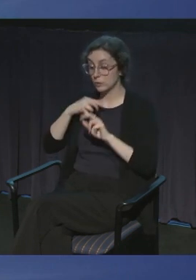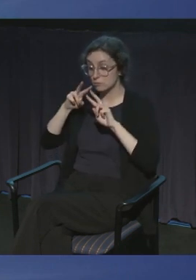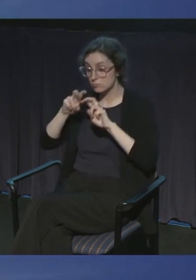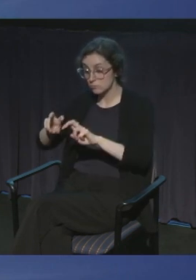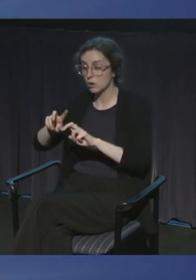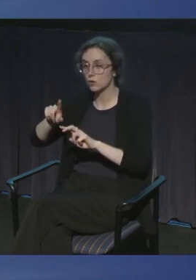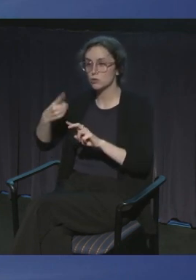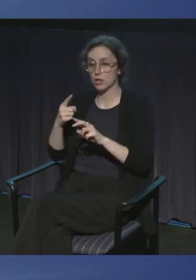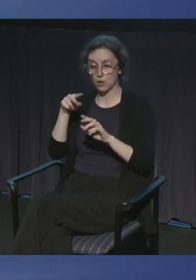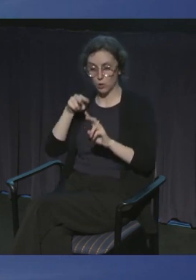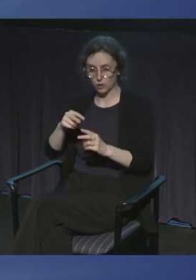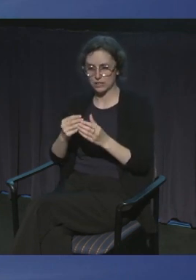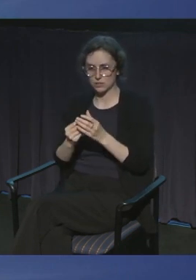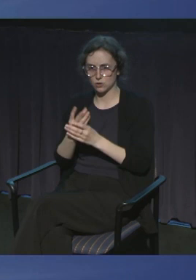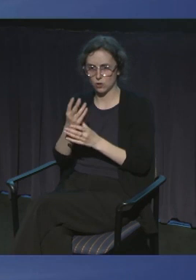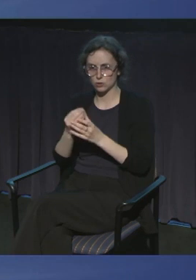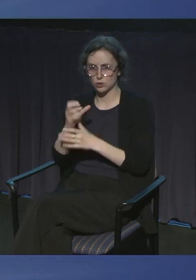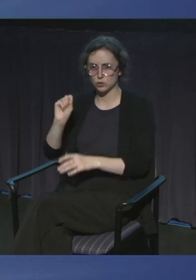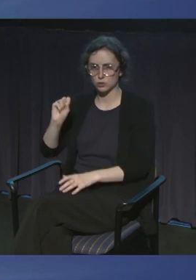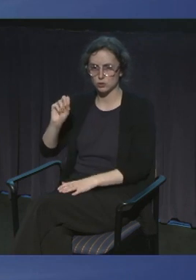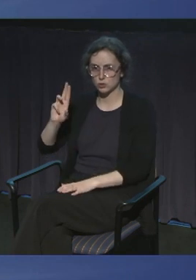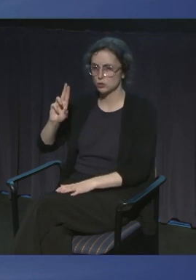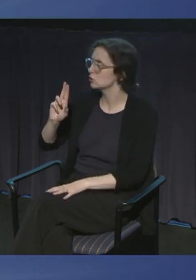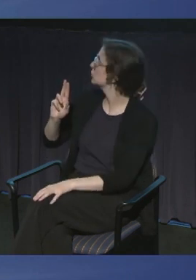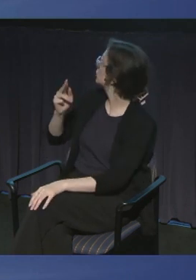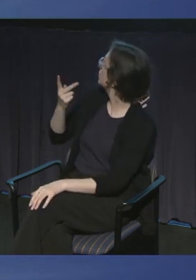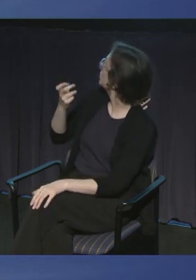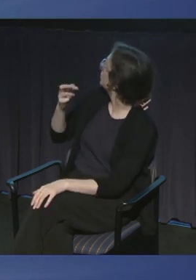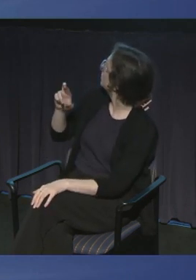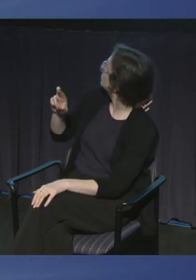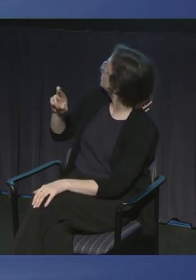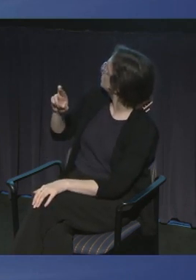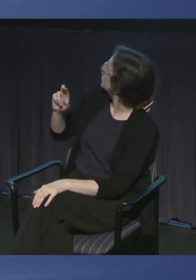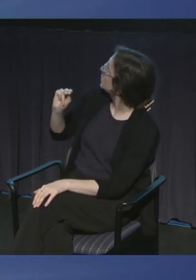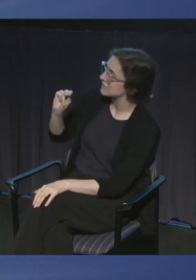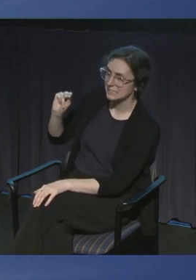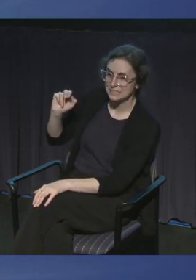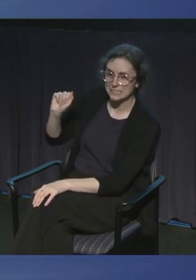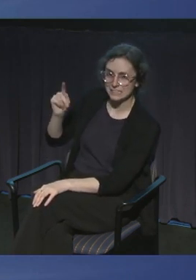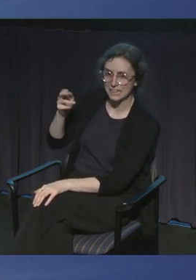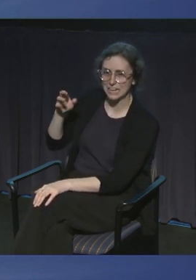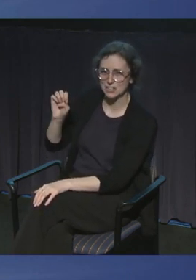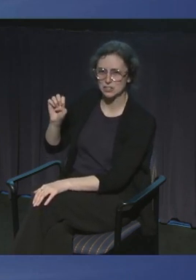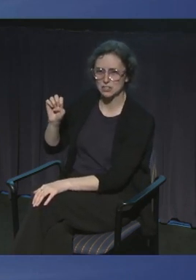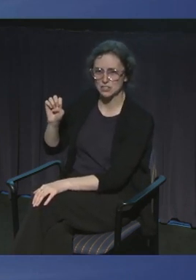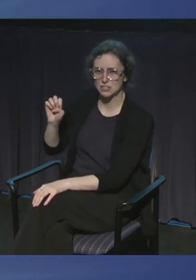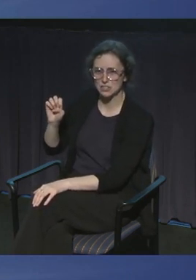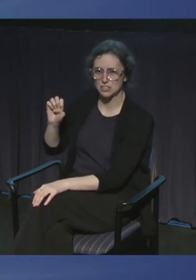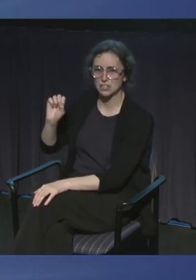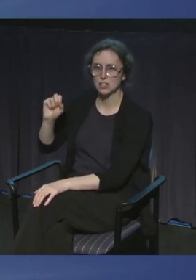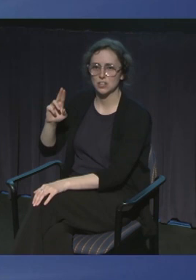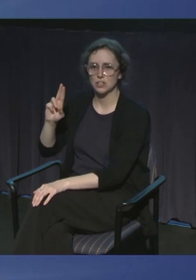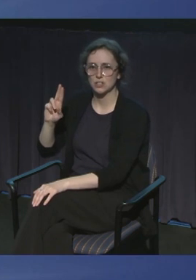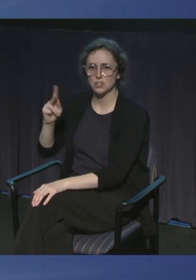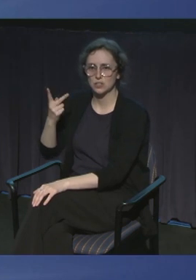CULTURE -- OF THESE INFECTED AIRWAYS EPITHELIAL CELLS AND WERE ABLE TO FIND THAT